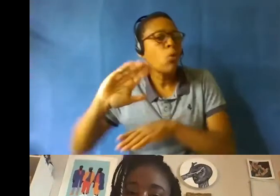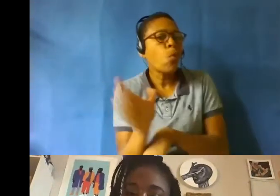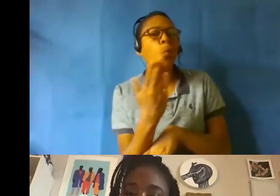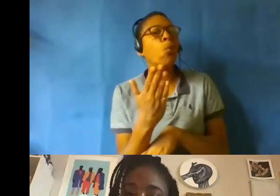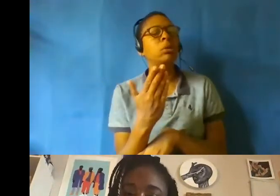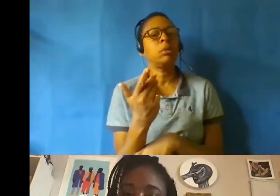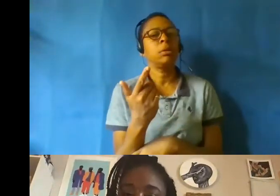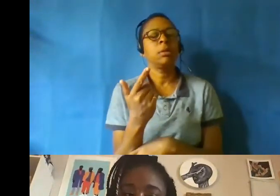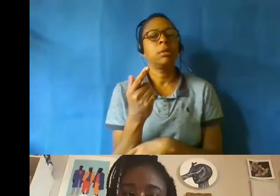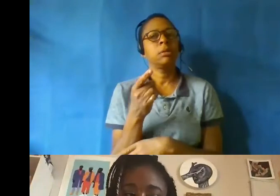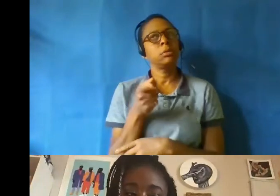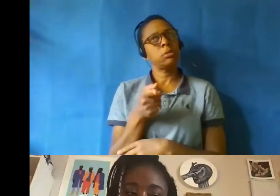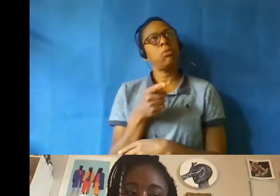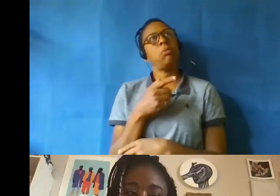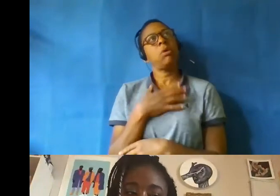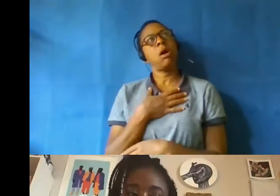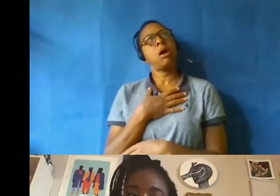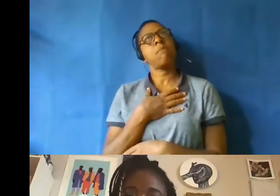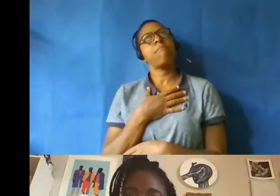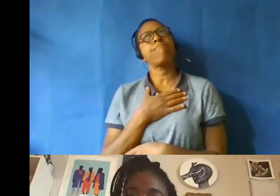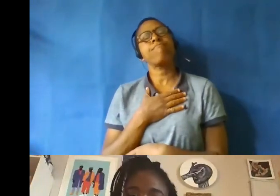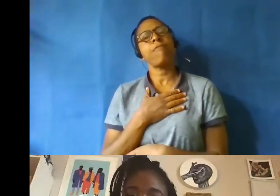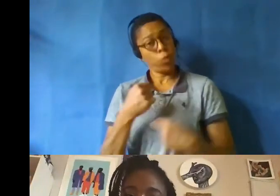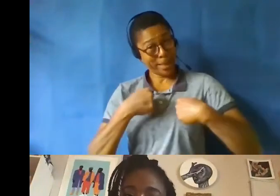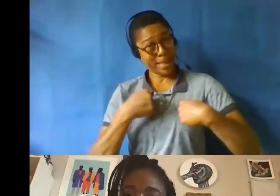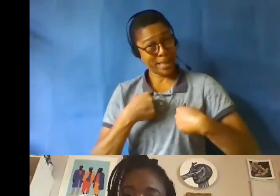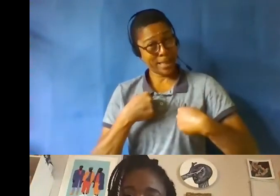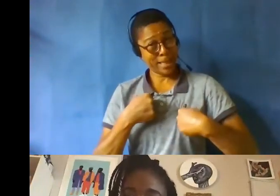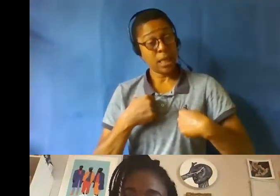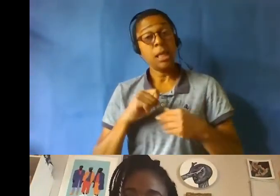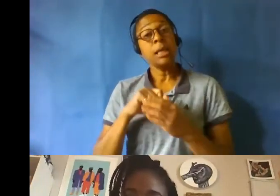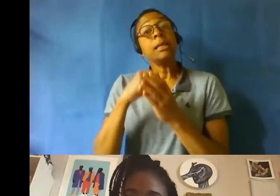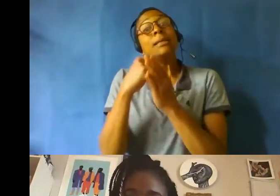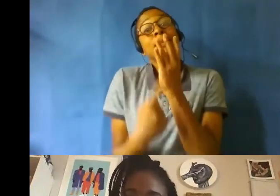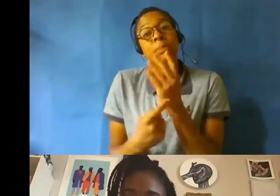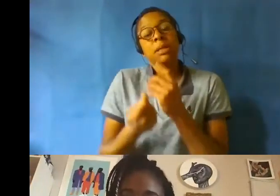certain notion that like the disability becomes the primary kind of marker and